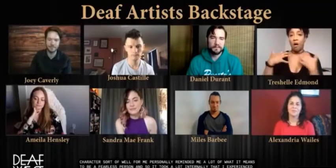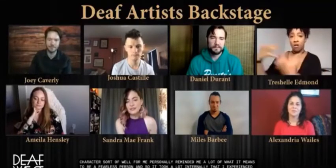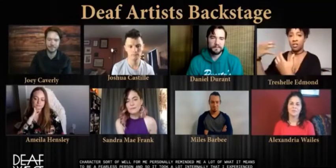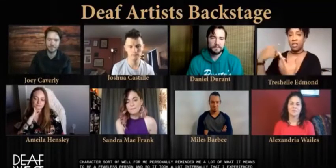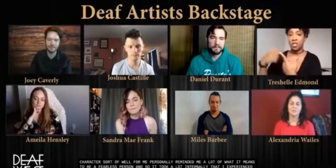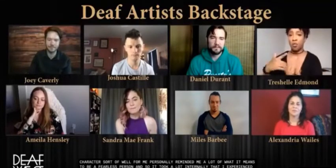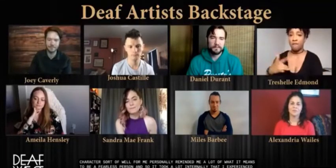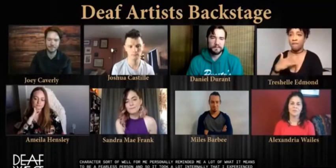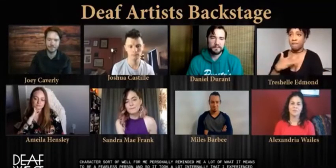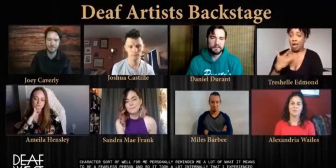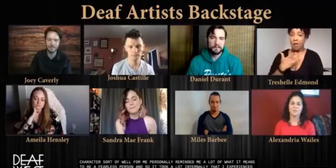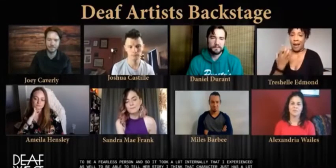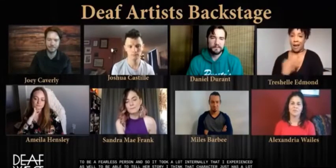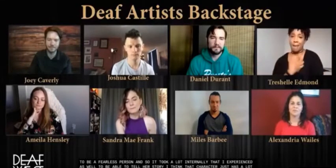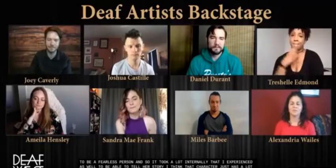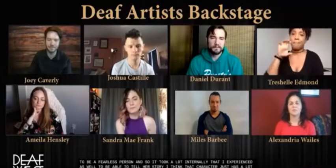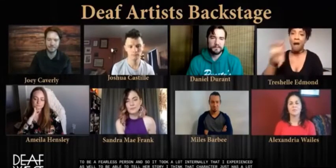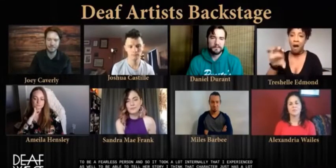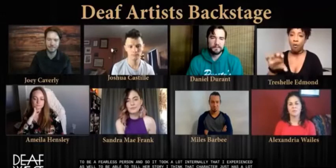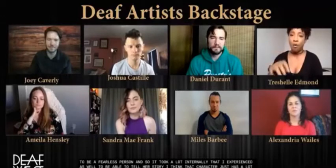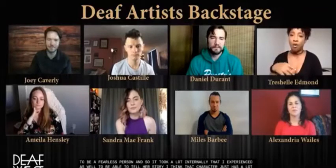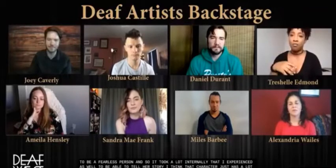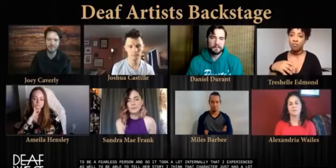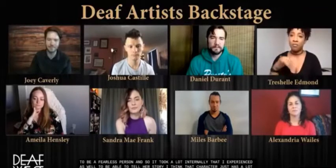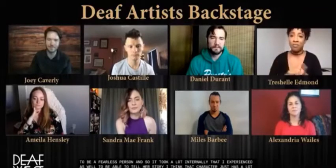in the same room with them allowed me to release a lot.